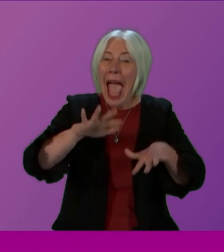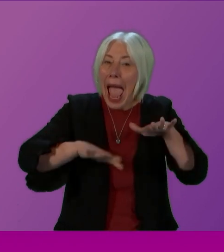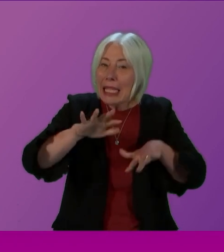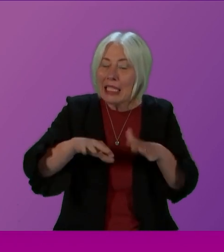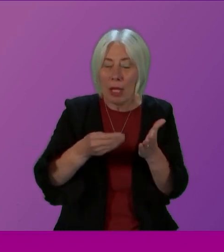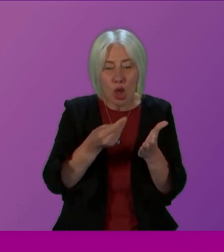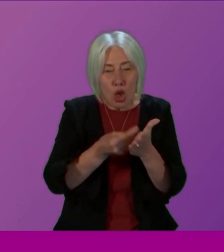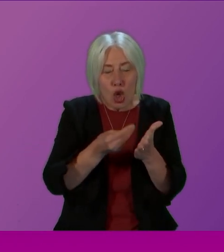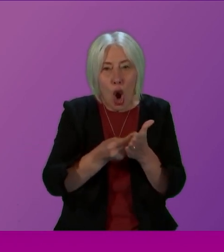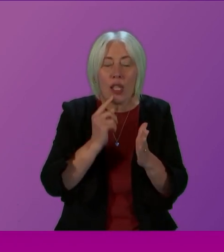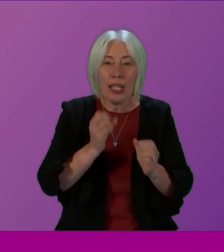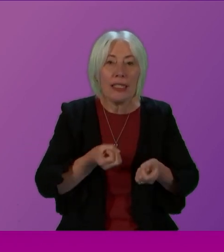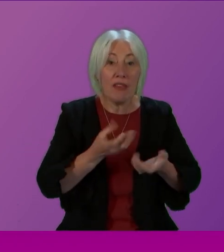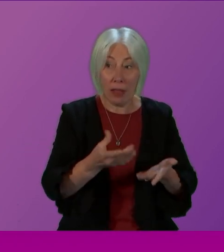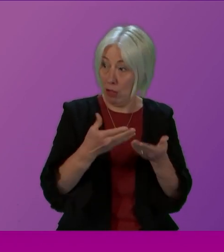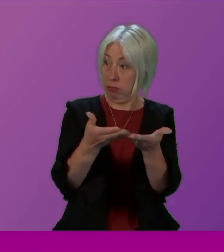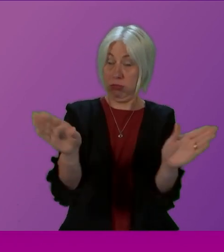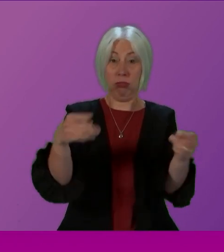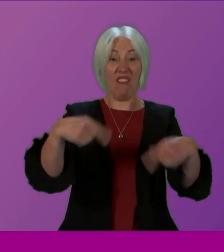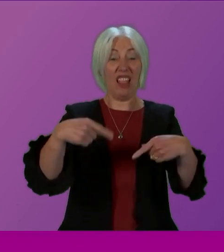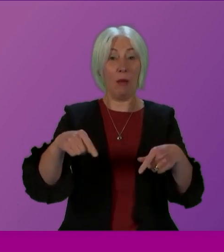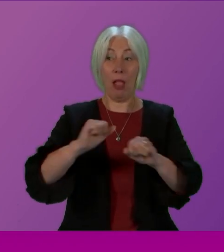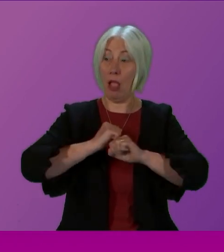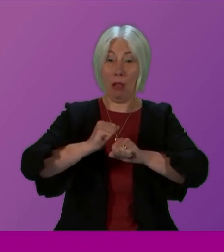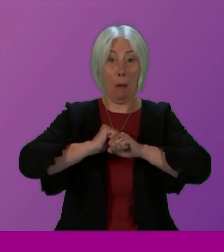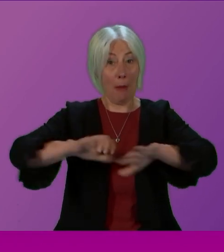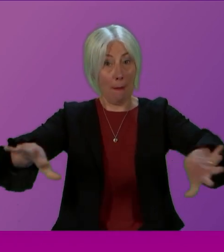their delivery dates are in the public domain and will be updated as appropriate, and the